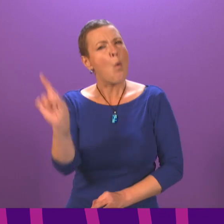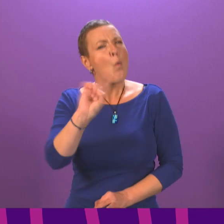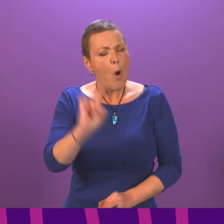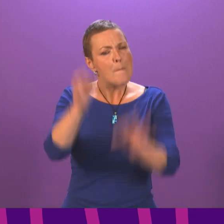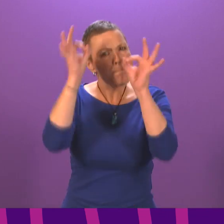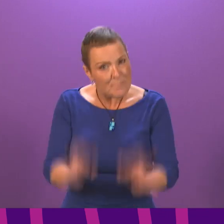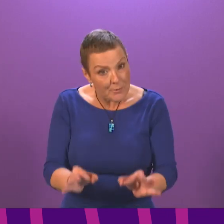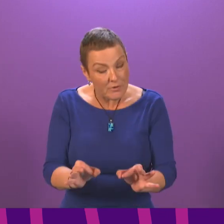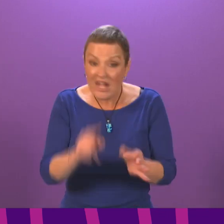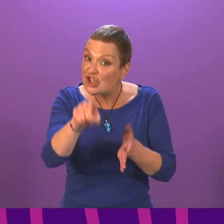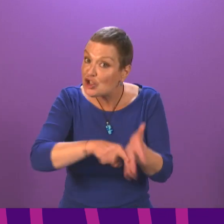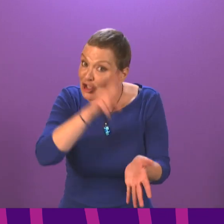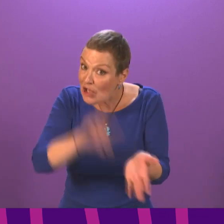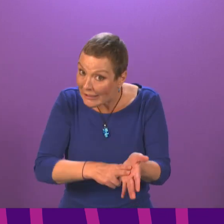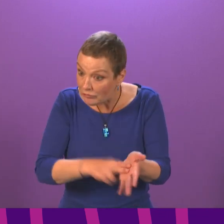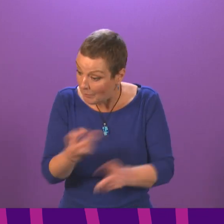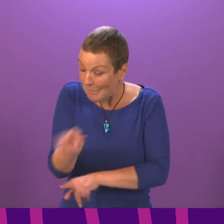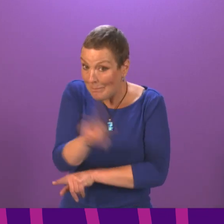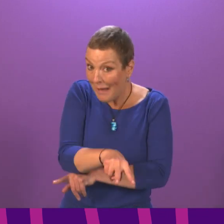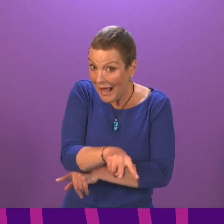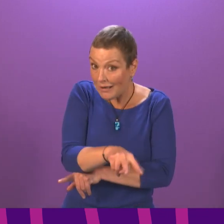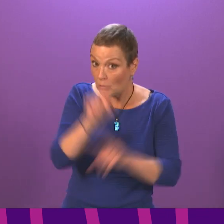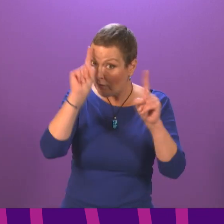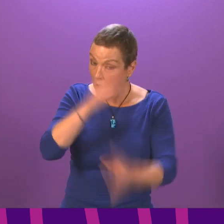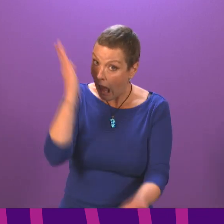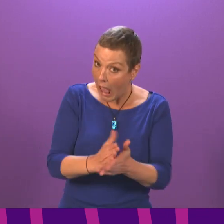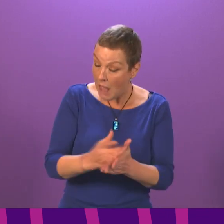when they return in January, and whether she agrees with the National Union of Students